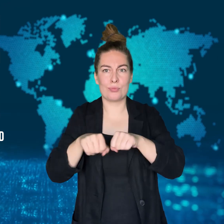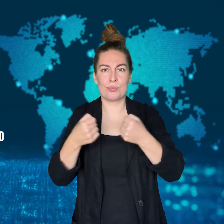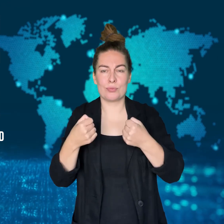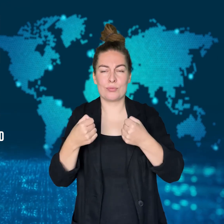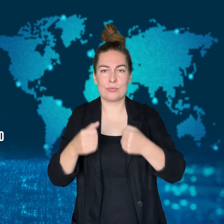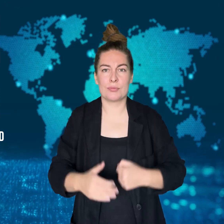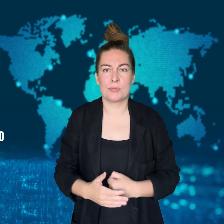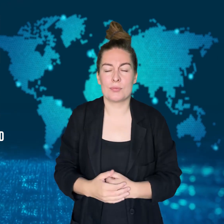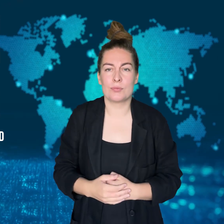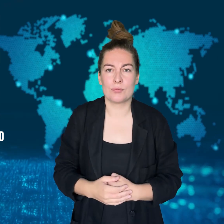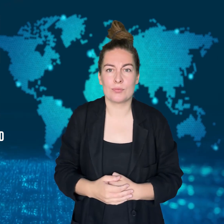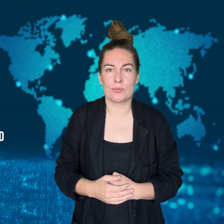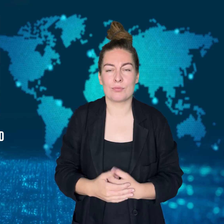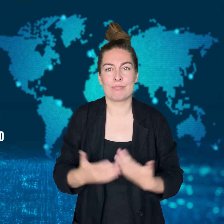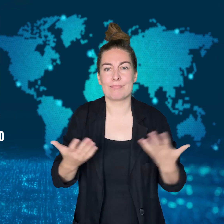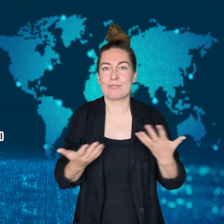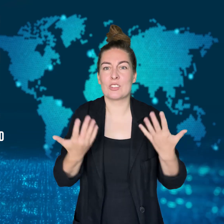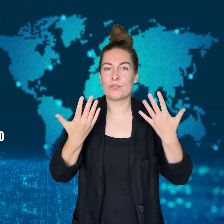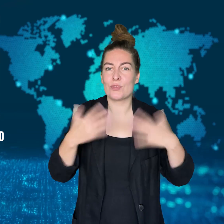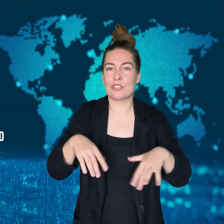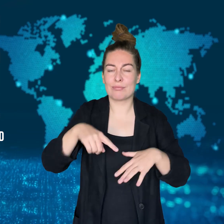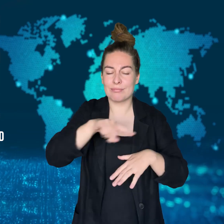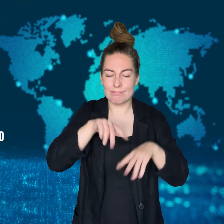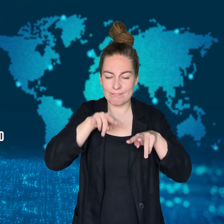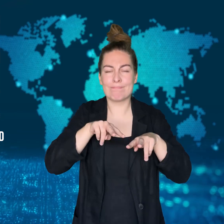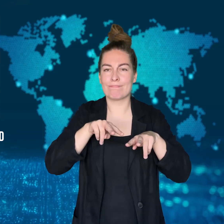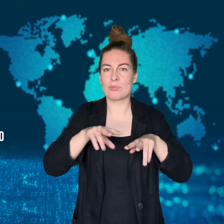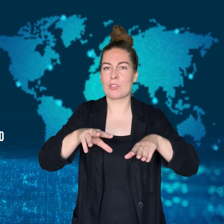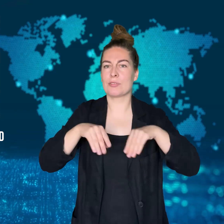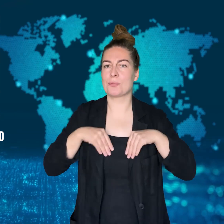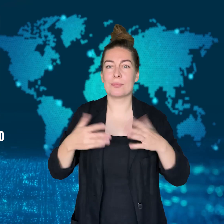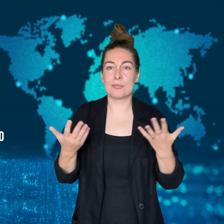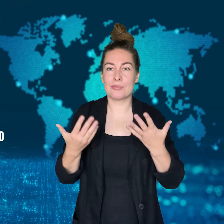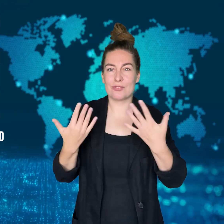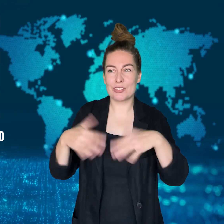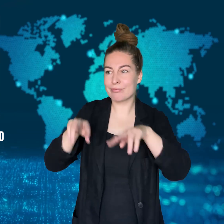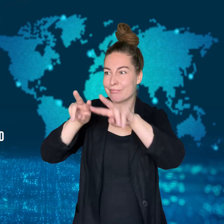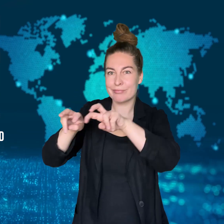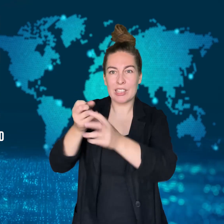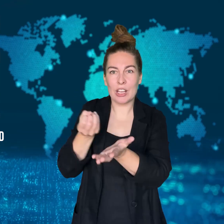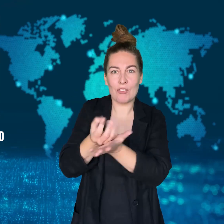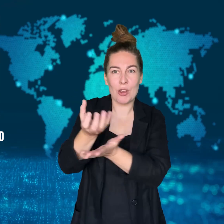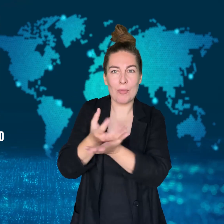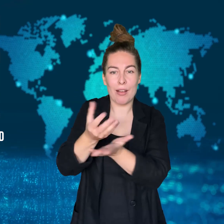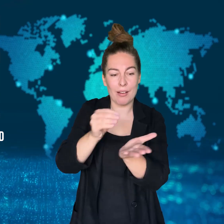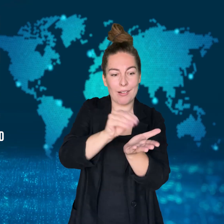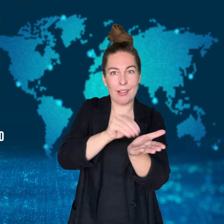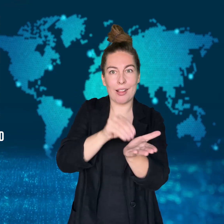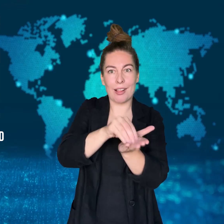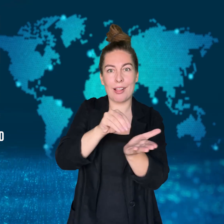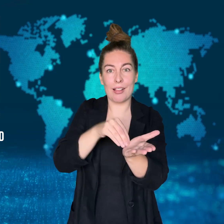Australia's Human Rights Commission found in 2012 that